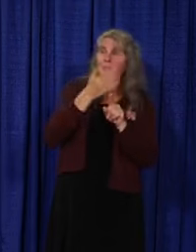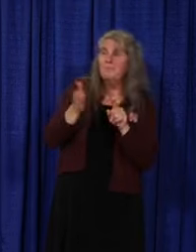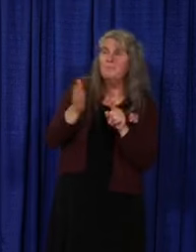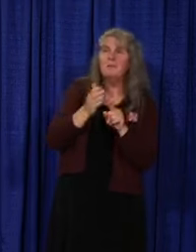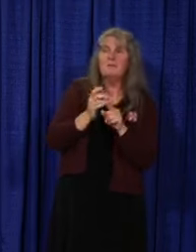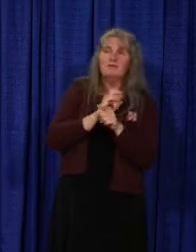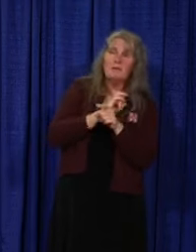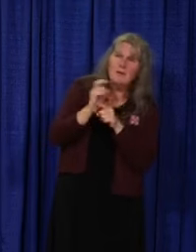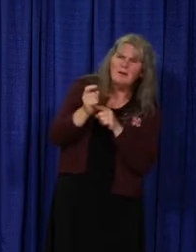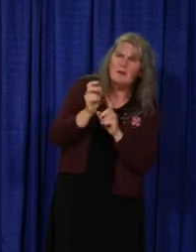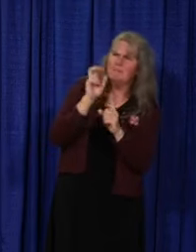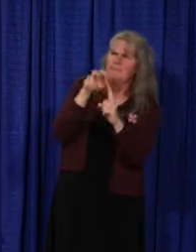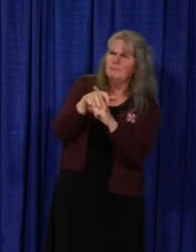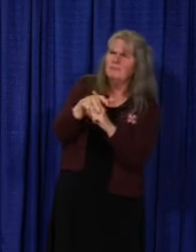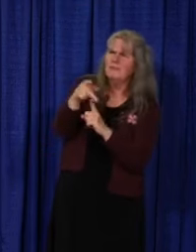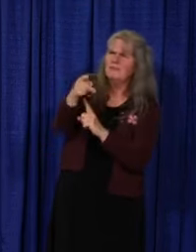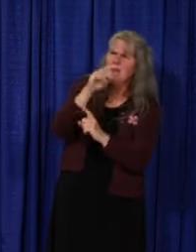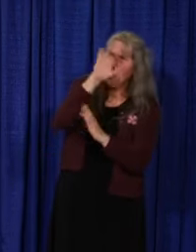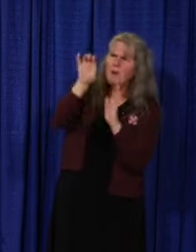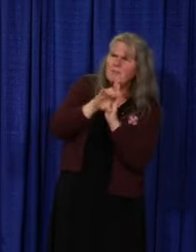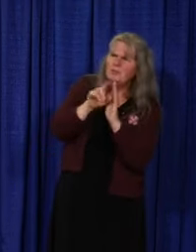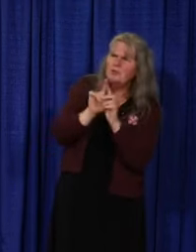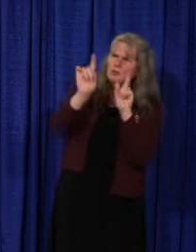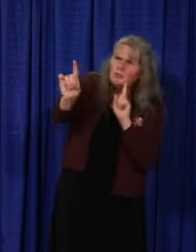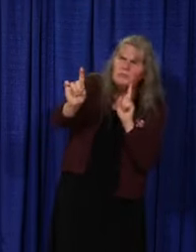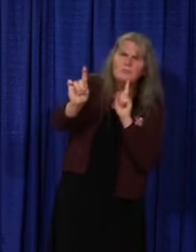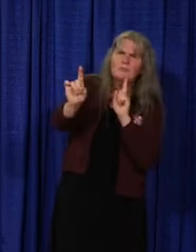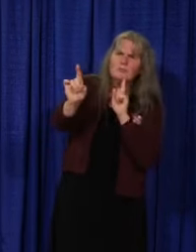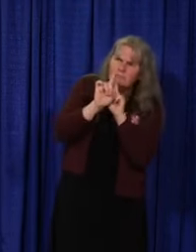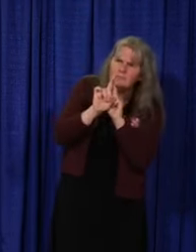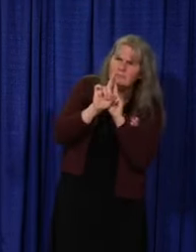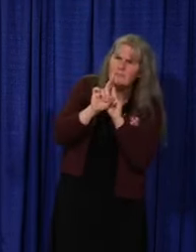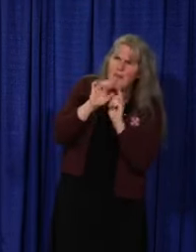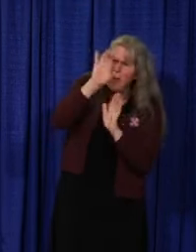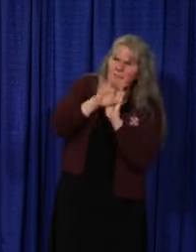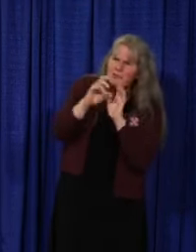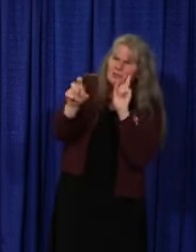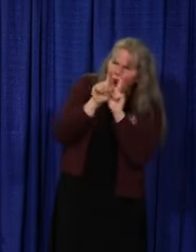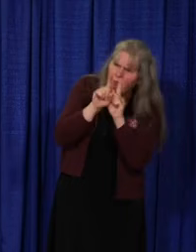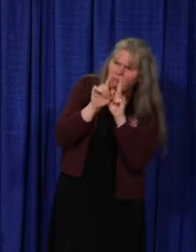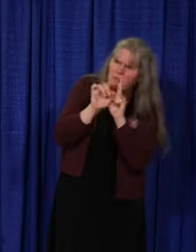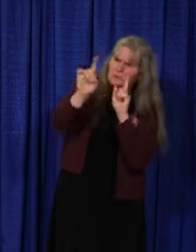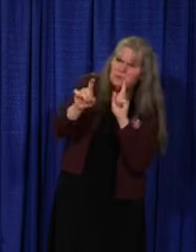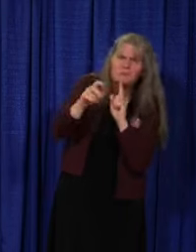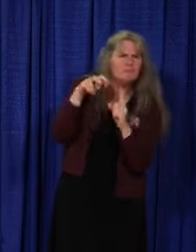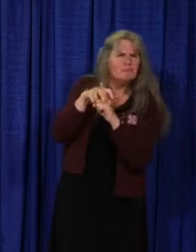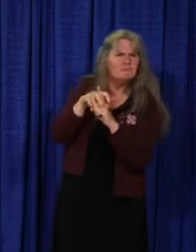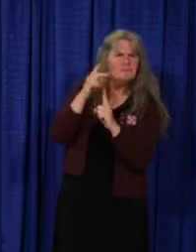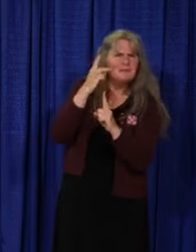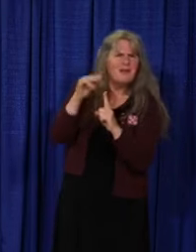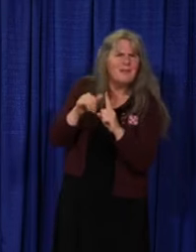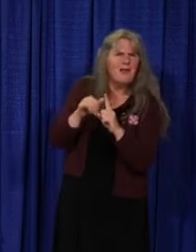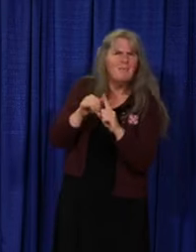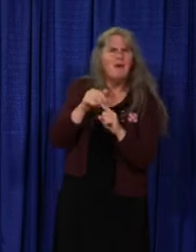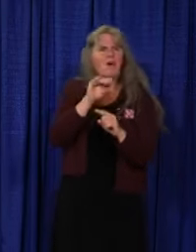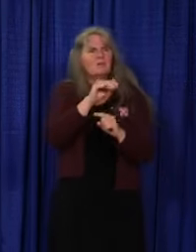out. He posted a picture of being too close, that kind of thing. Being very vigilant in helping out your neighbours to make sure